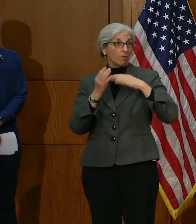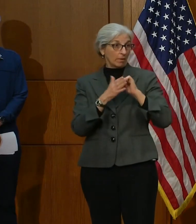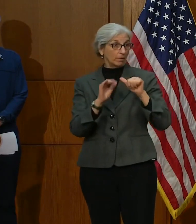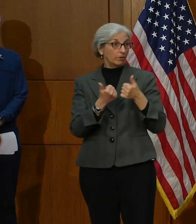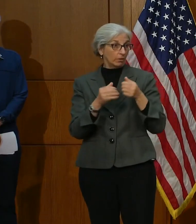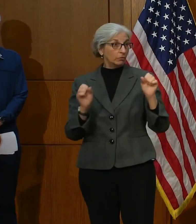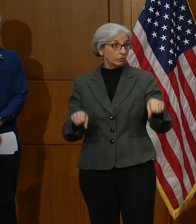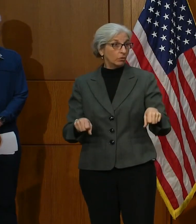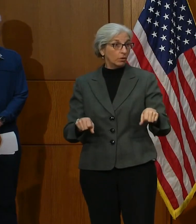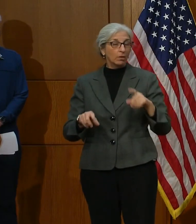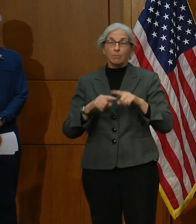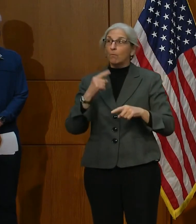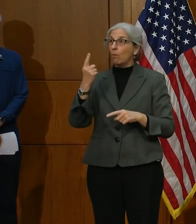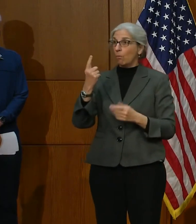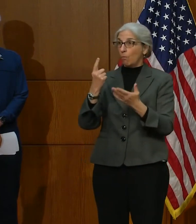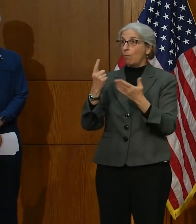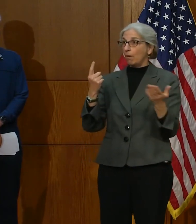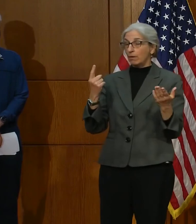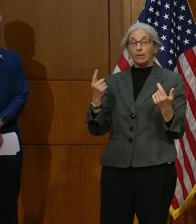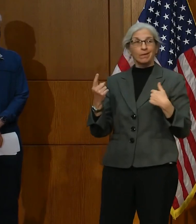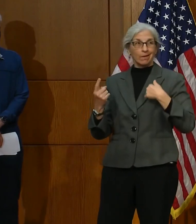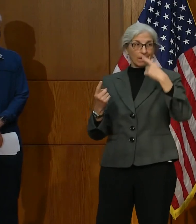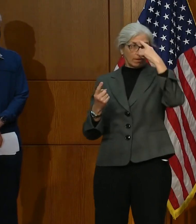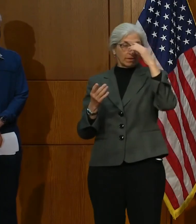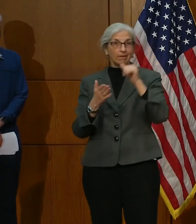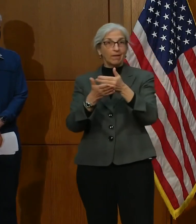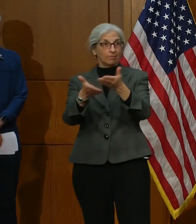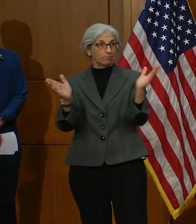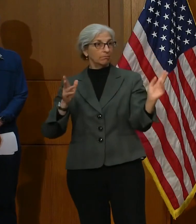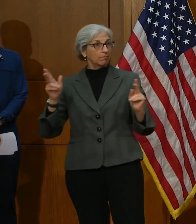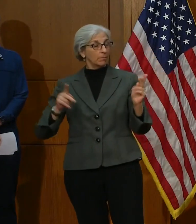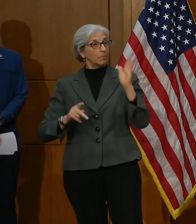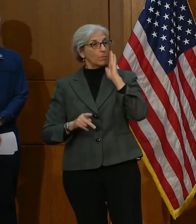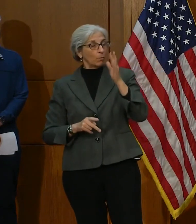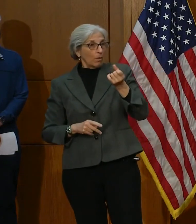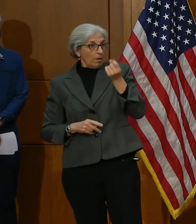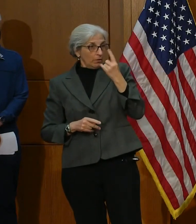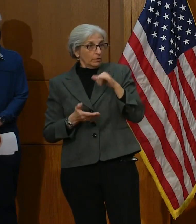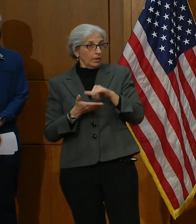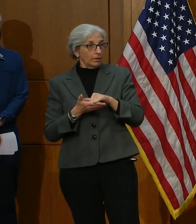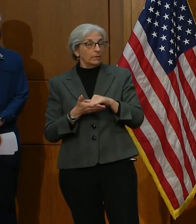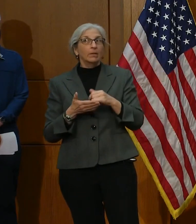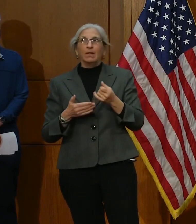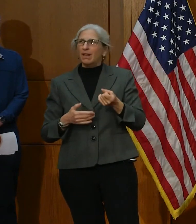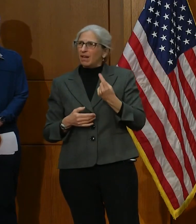MEL AND I COULD LET THEM SPEAK TO THOSE. BUT. ONE OF THOSE CHALLENGES. I'LL JUST BRING UP.